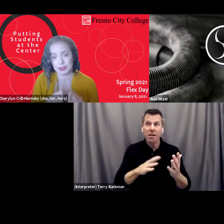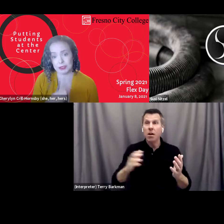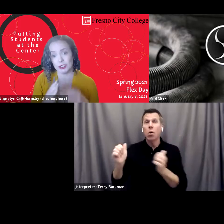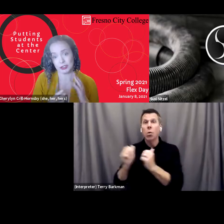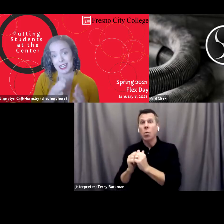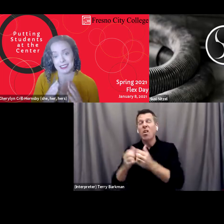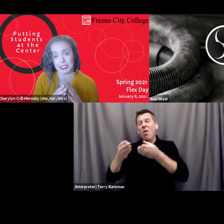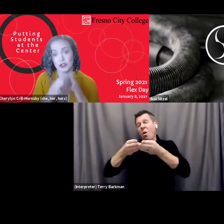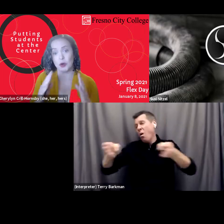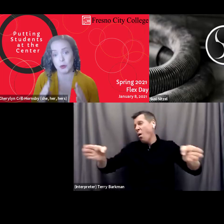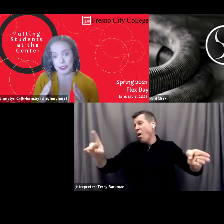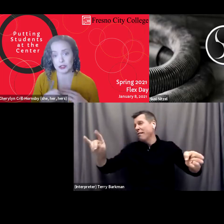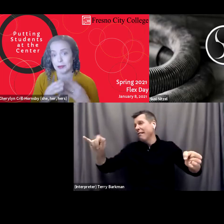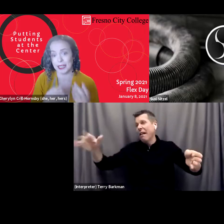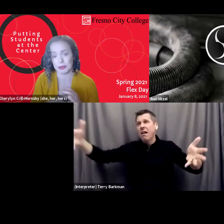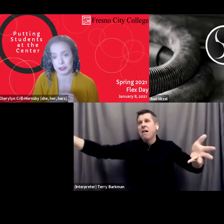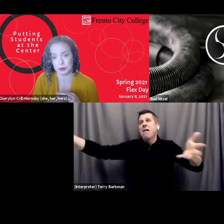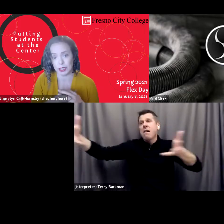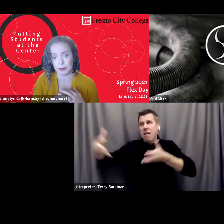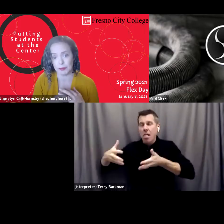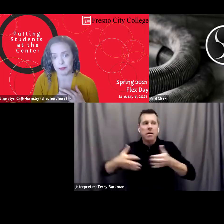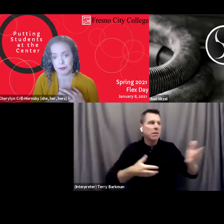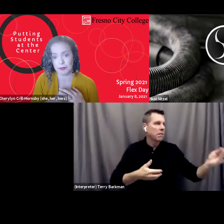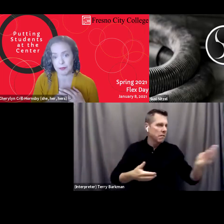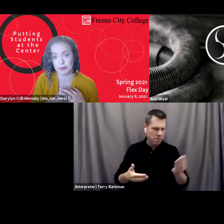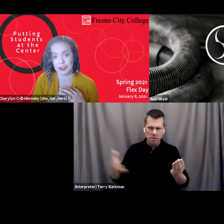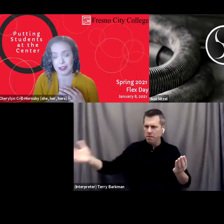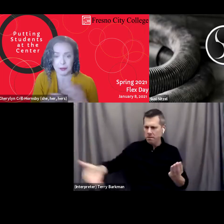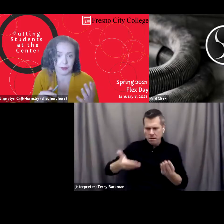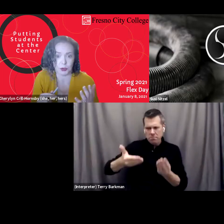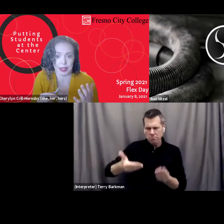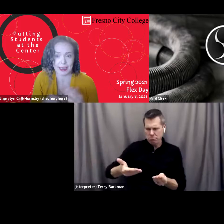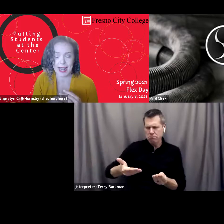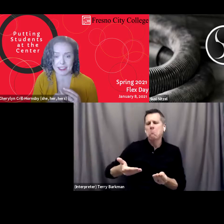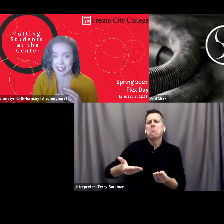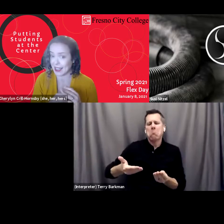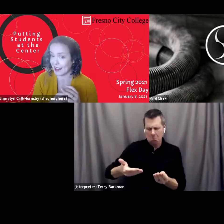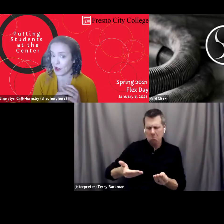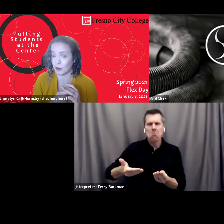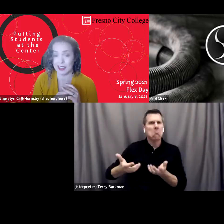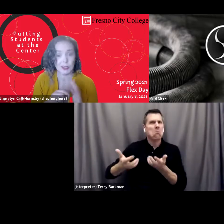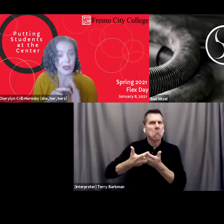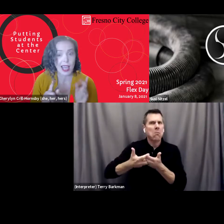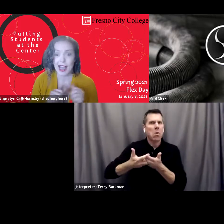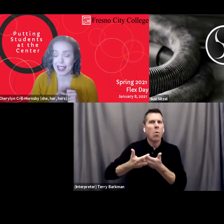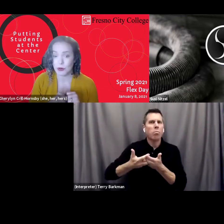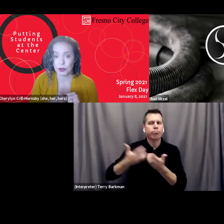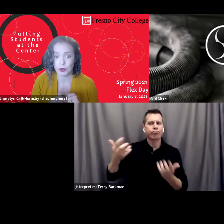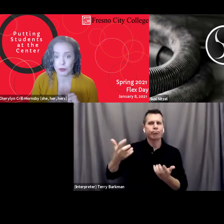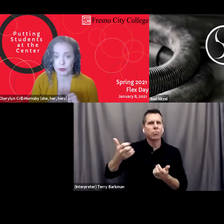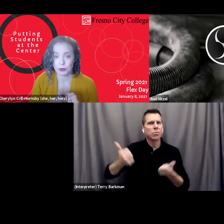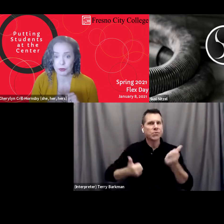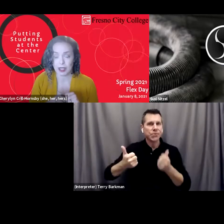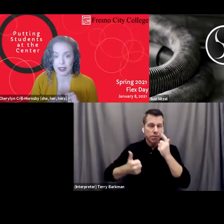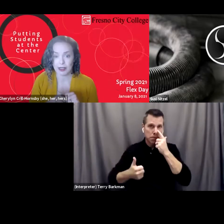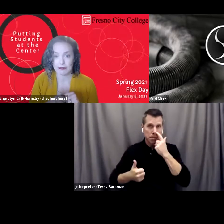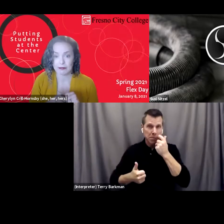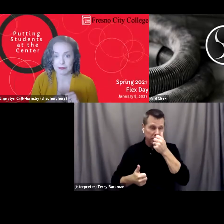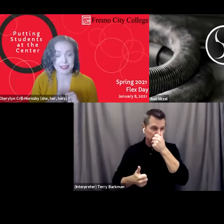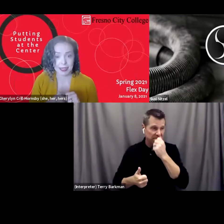with solutions, you're kind of seeing the whole picture and being able to Do enact it. Now, I will tell you, I don't know, because I